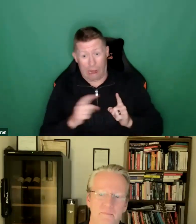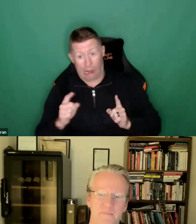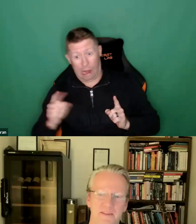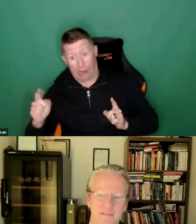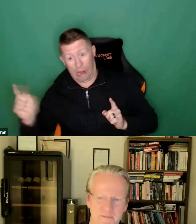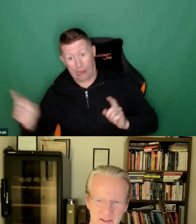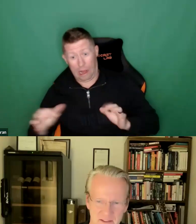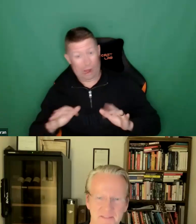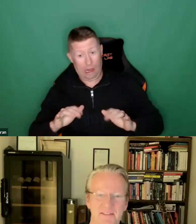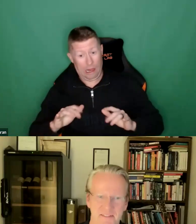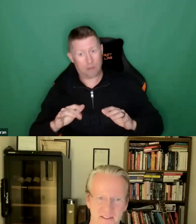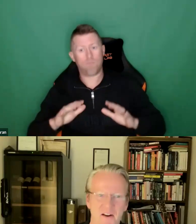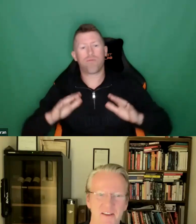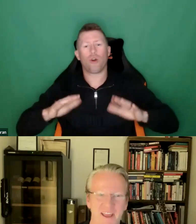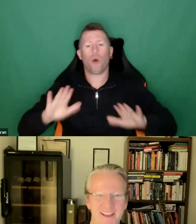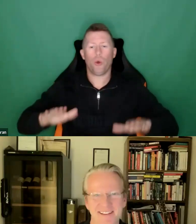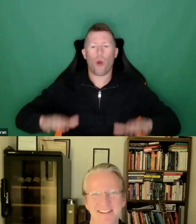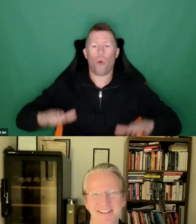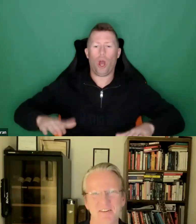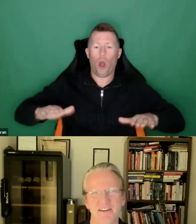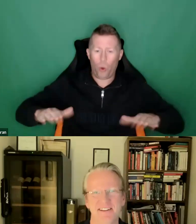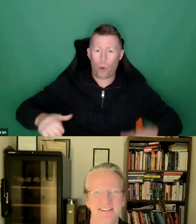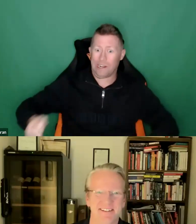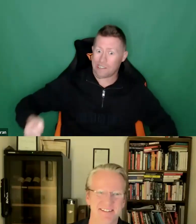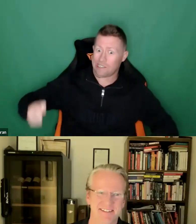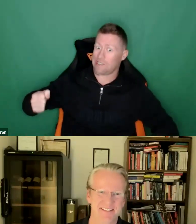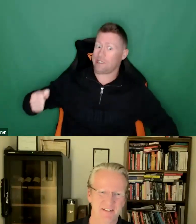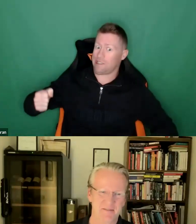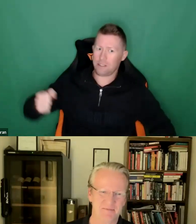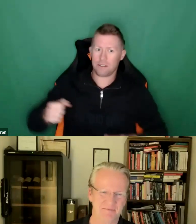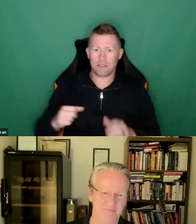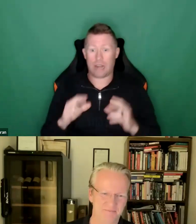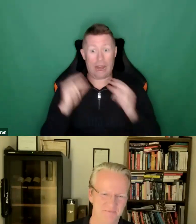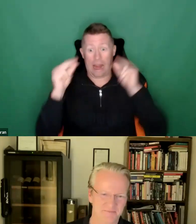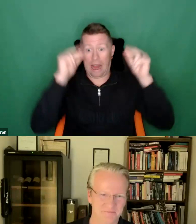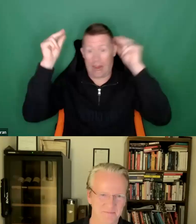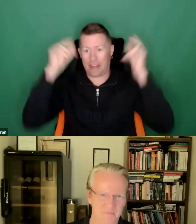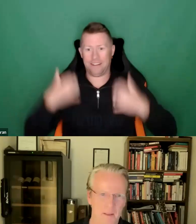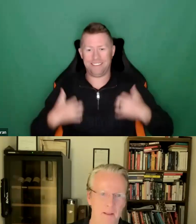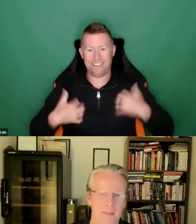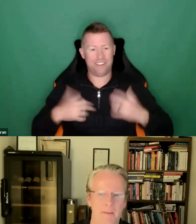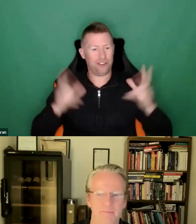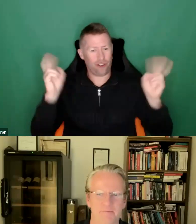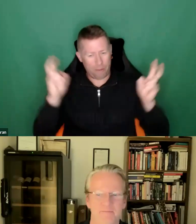talking about here. >> Before we go on, I think our captioner is